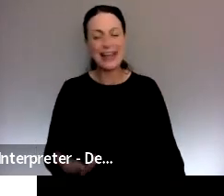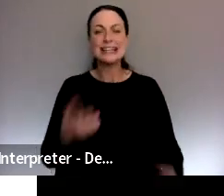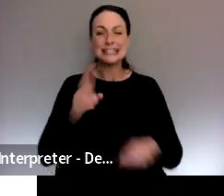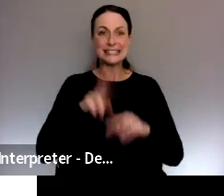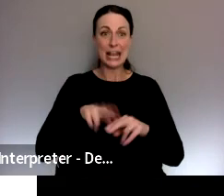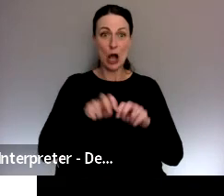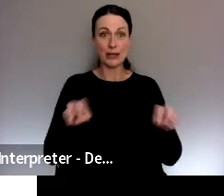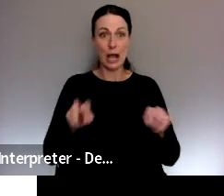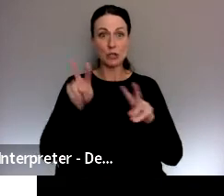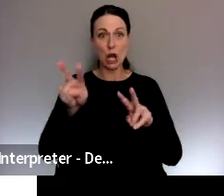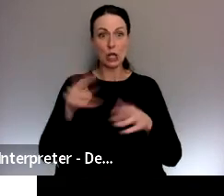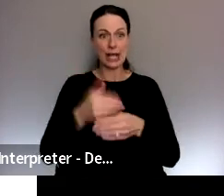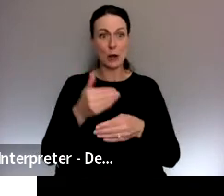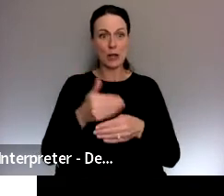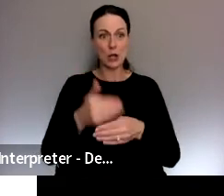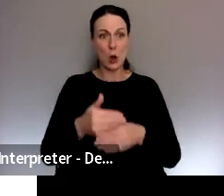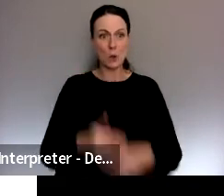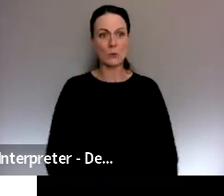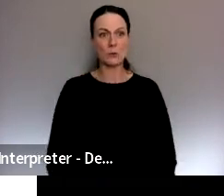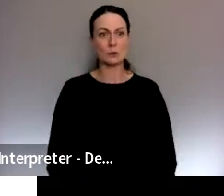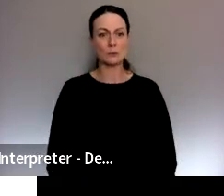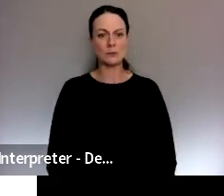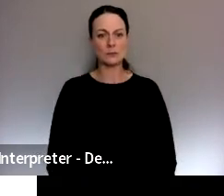"...sitting on a couch looking at a window."